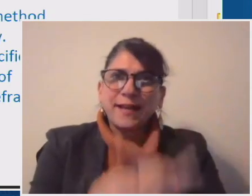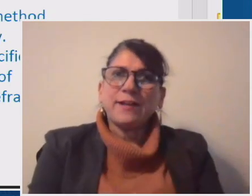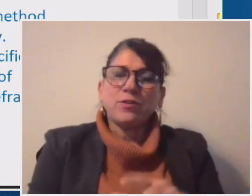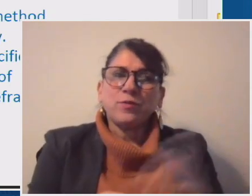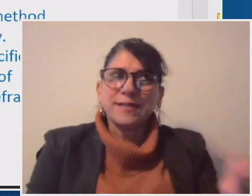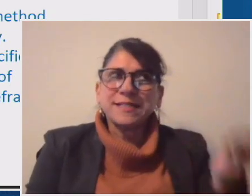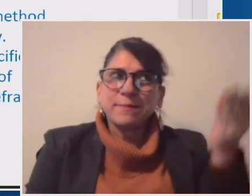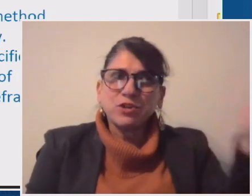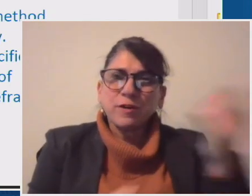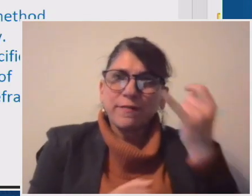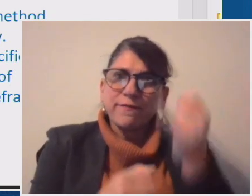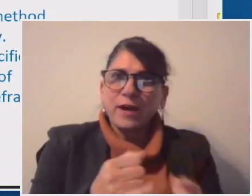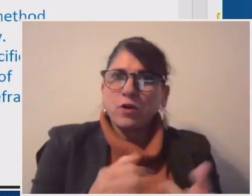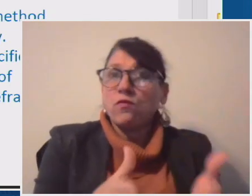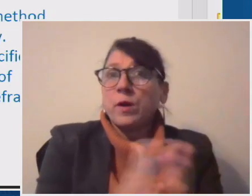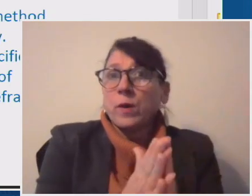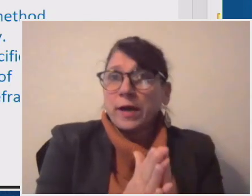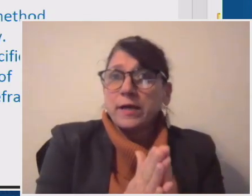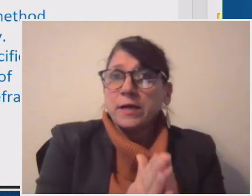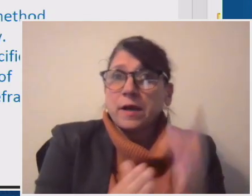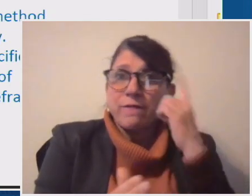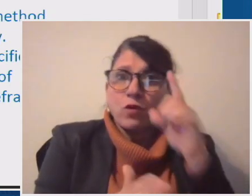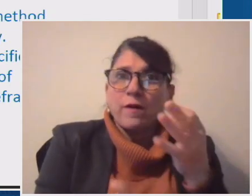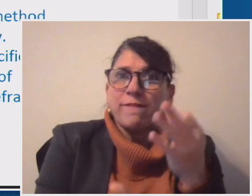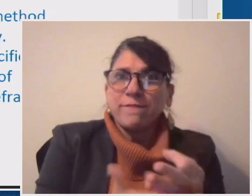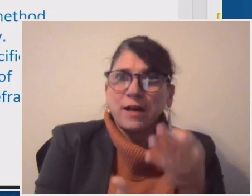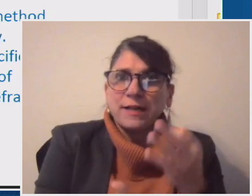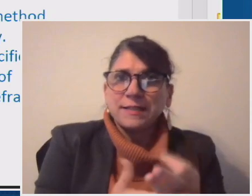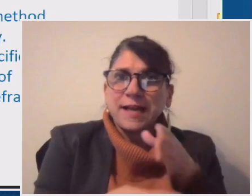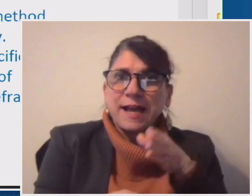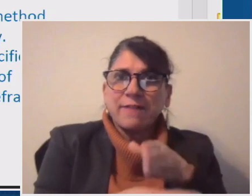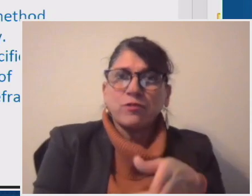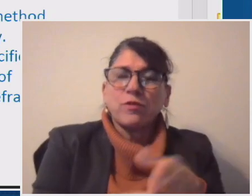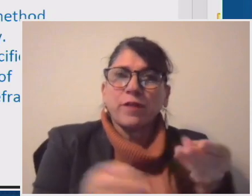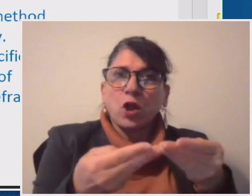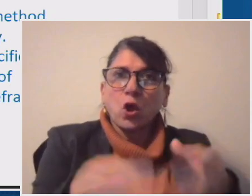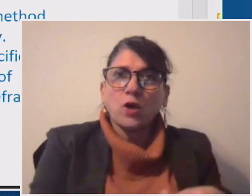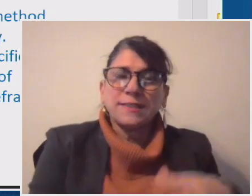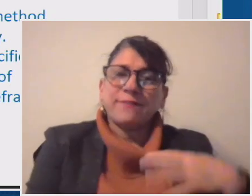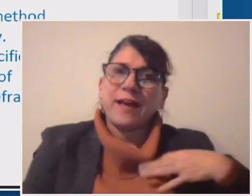request for funds after the loss of eligibility. Failure to submit the final